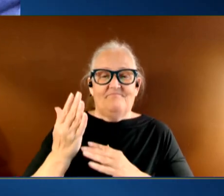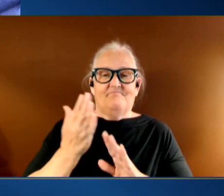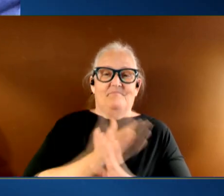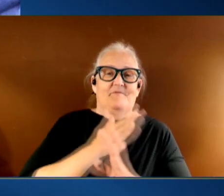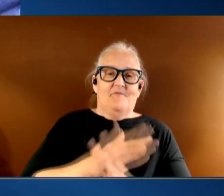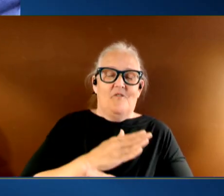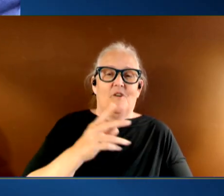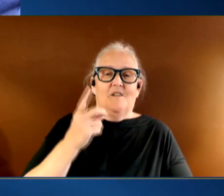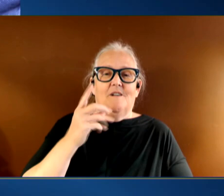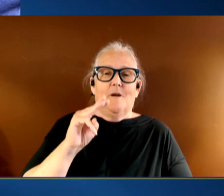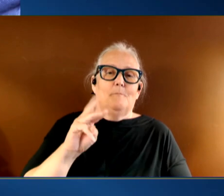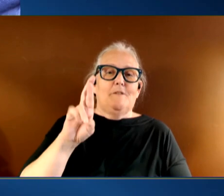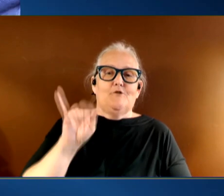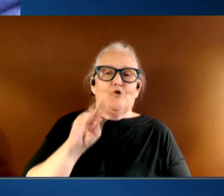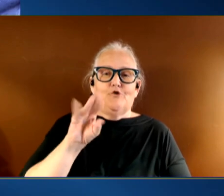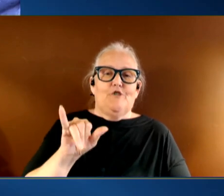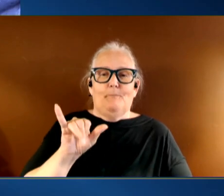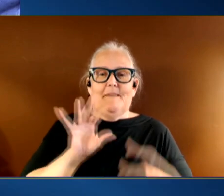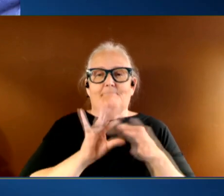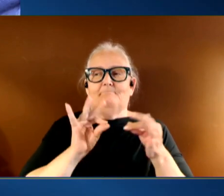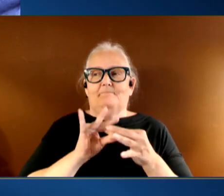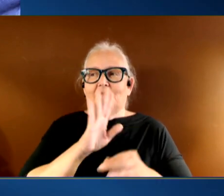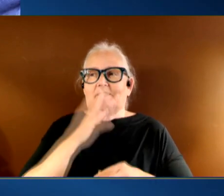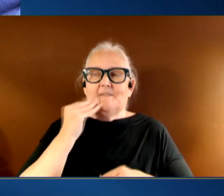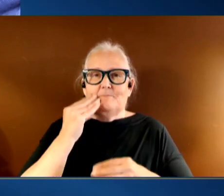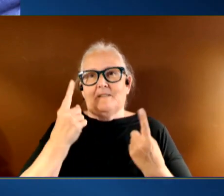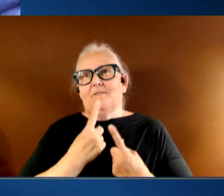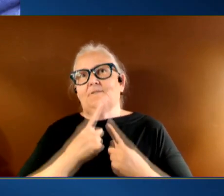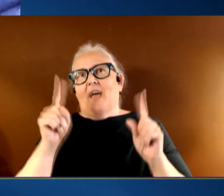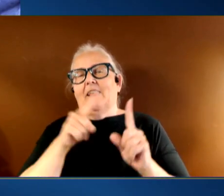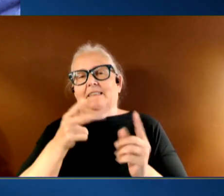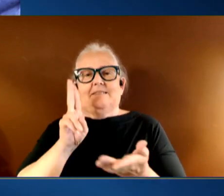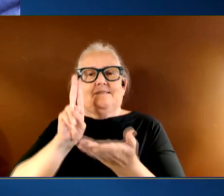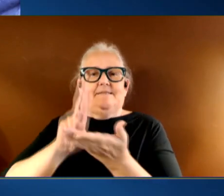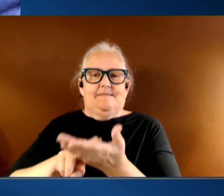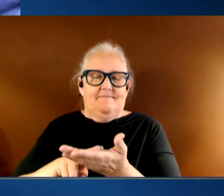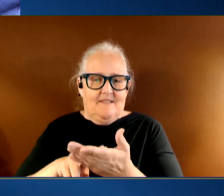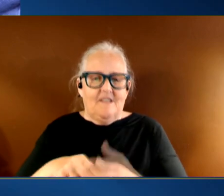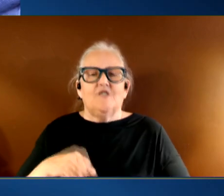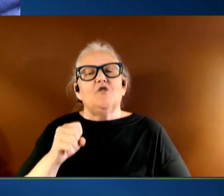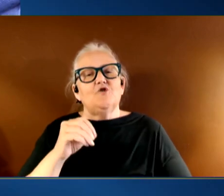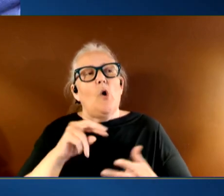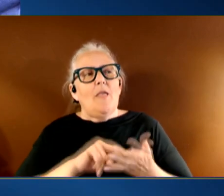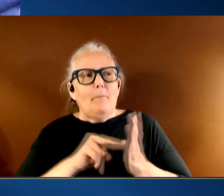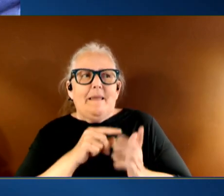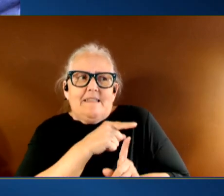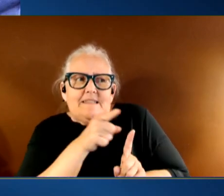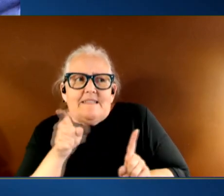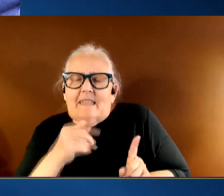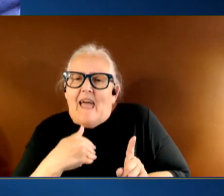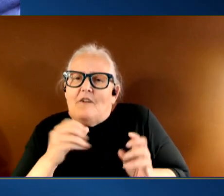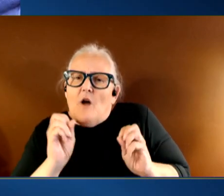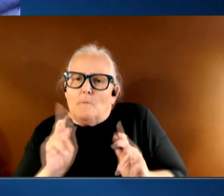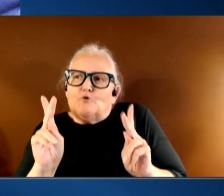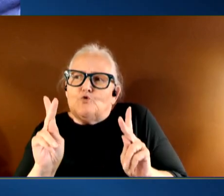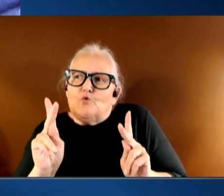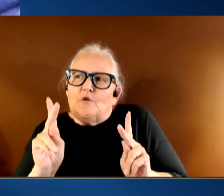about him finally enrolling. And it gives our warriors an opportunity to understand